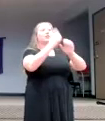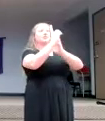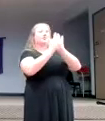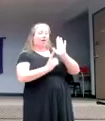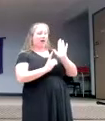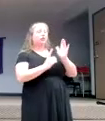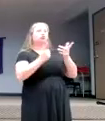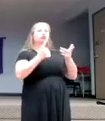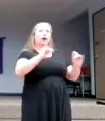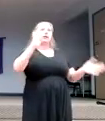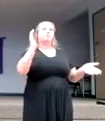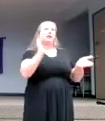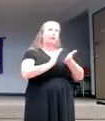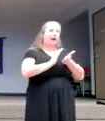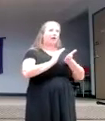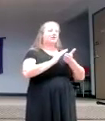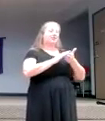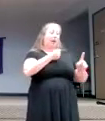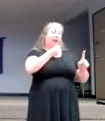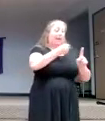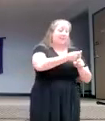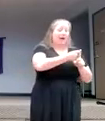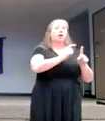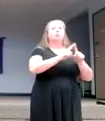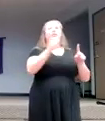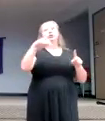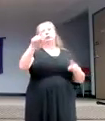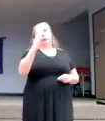try to minimize the count and the impact of this. But as you guys know very well in your